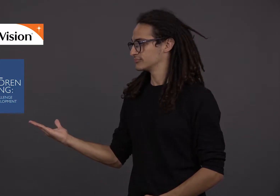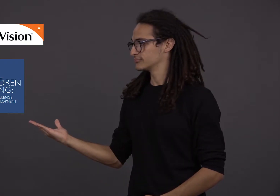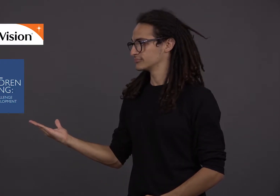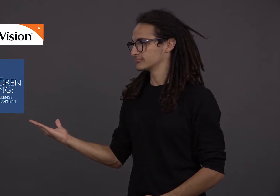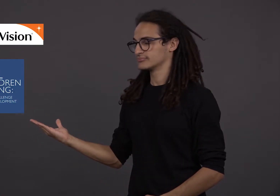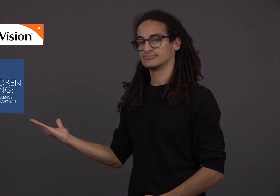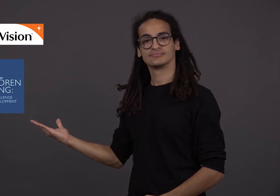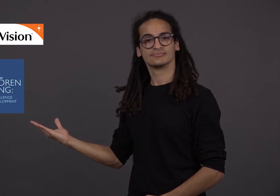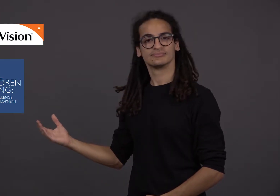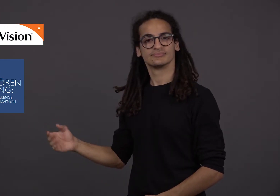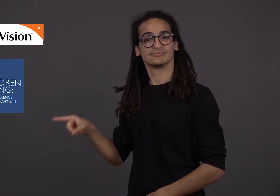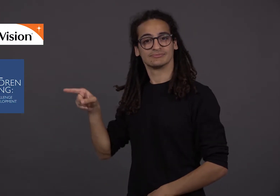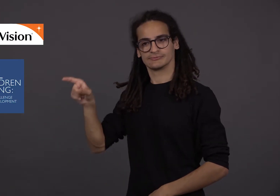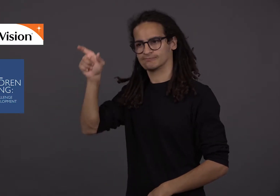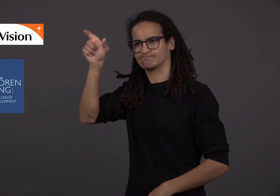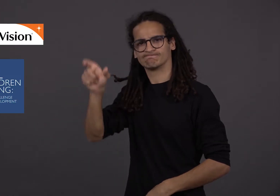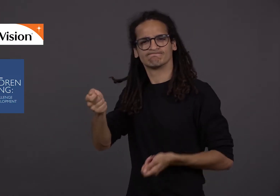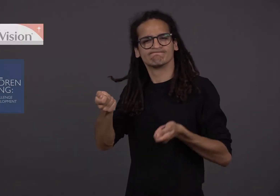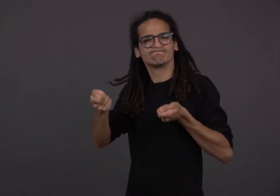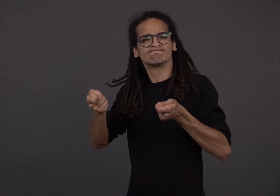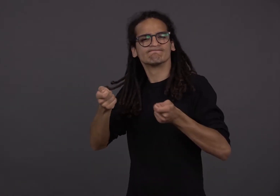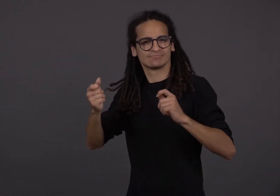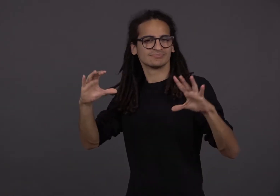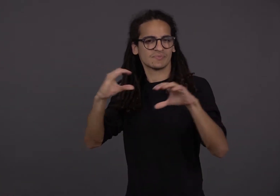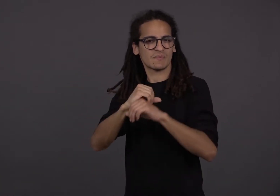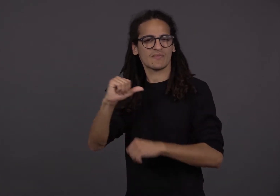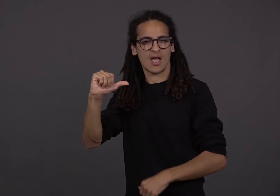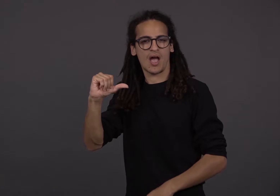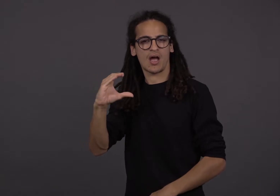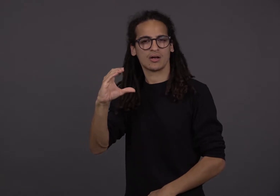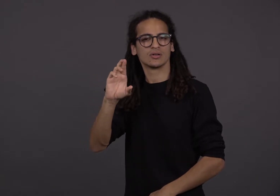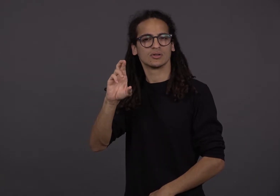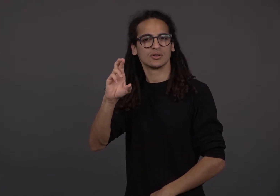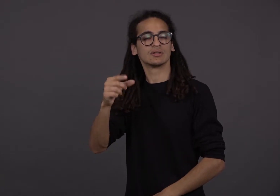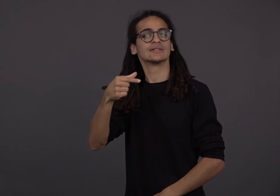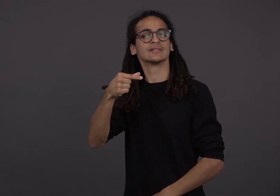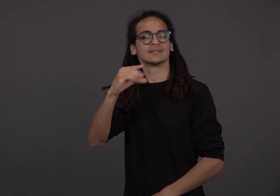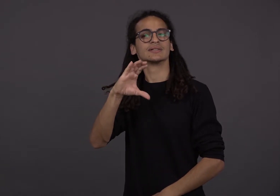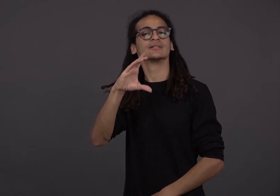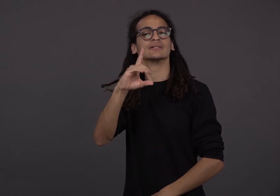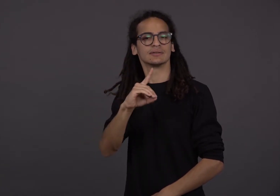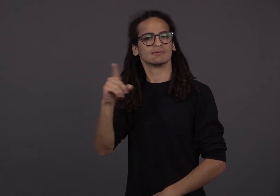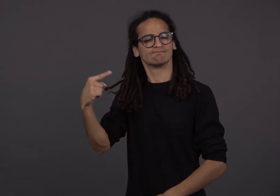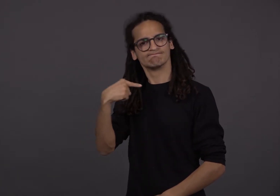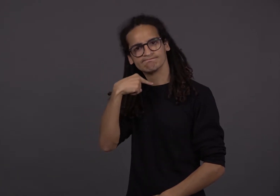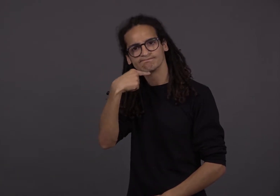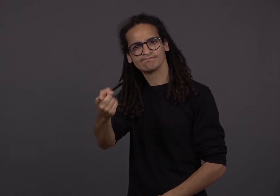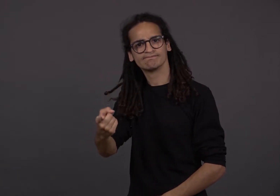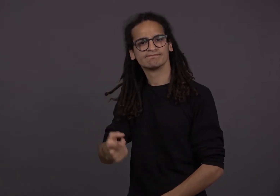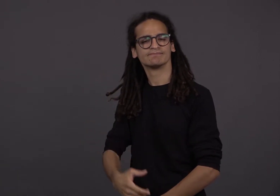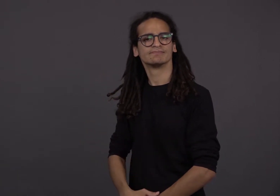World Vision’s acting project director for ACR GCD [Deborah Backus] said: